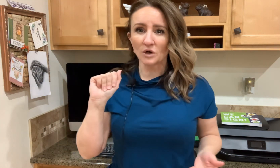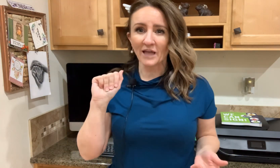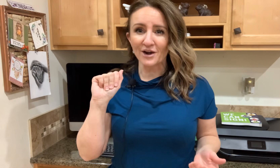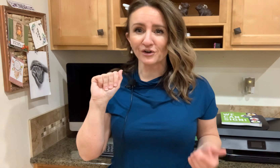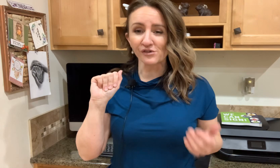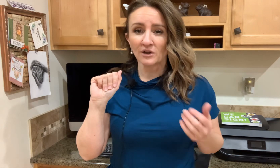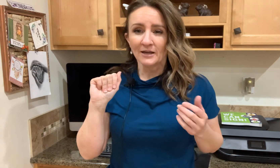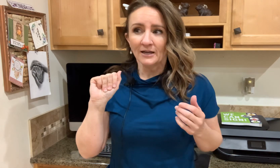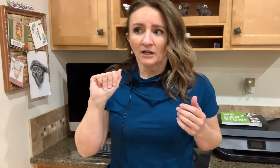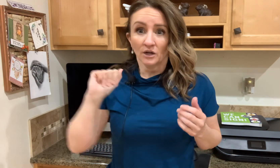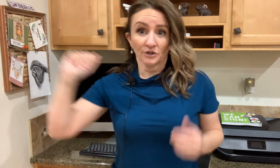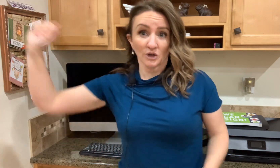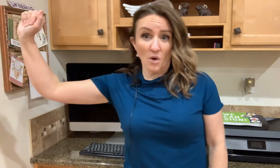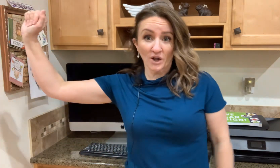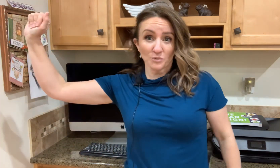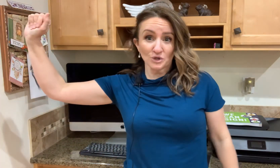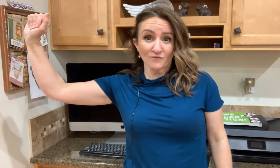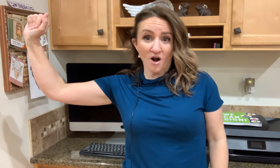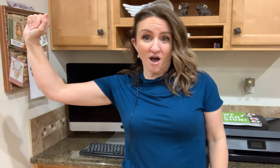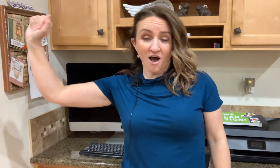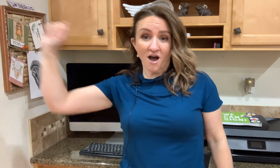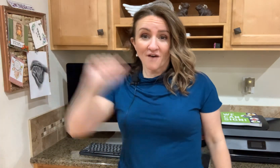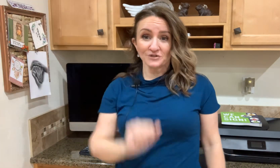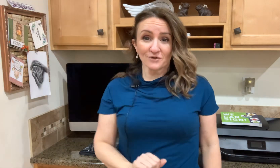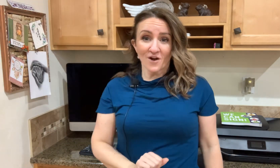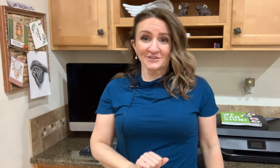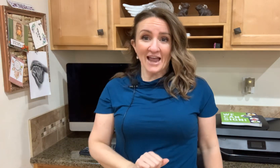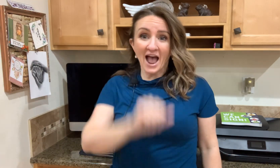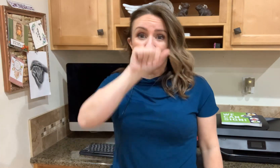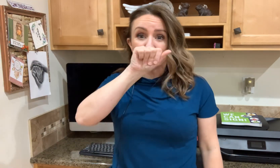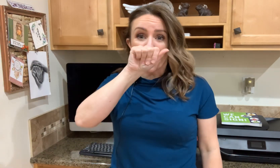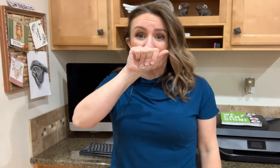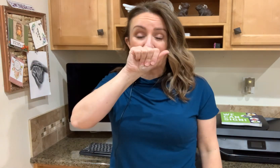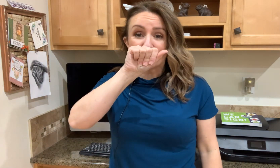letters you.. you don't want to go too far up too far down, you don't want to be right